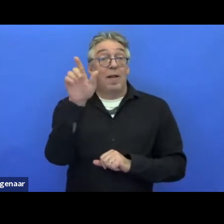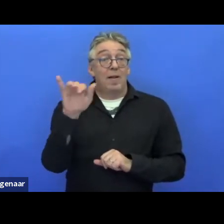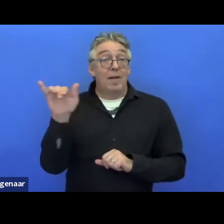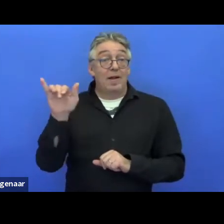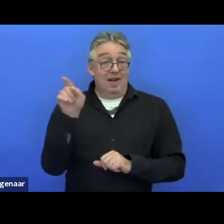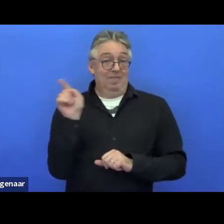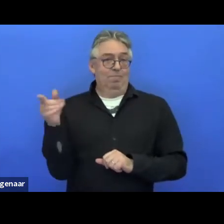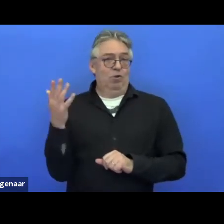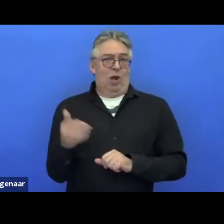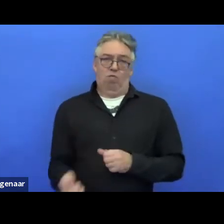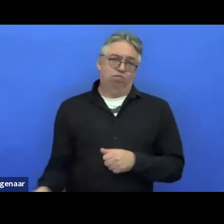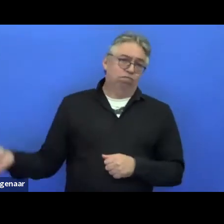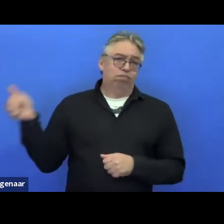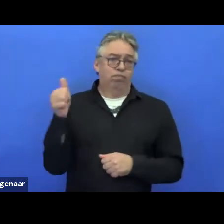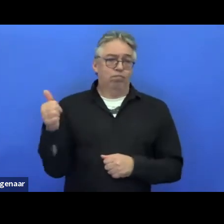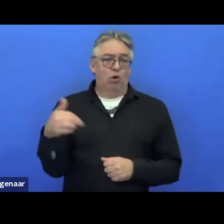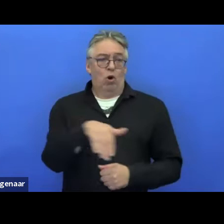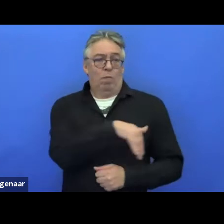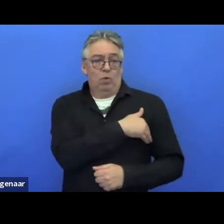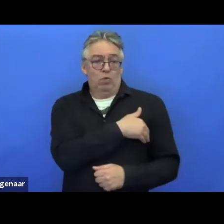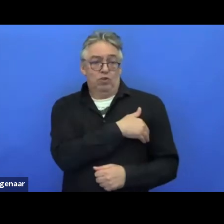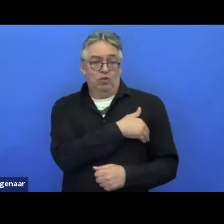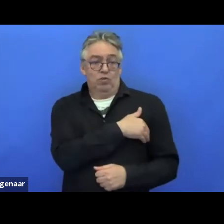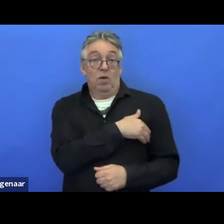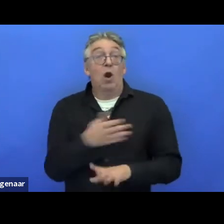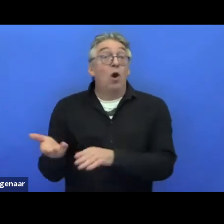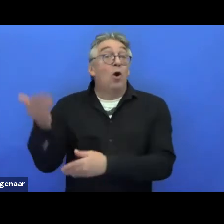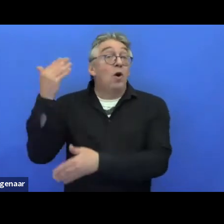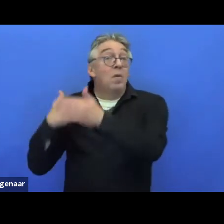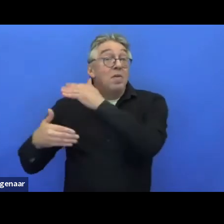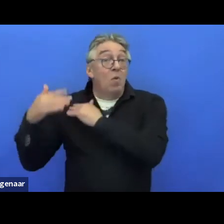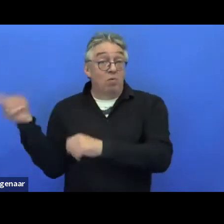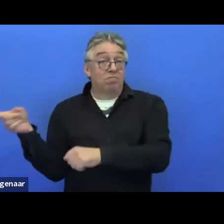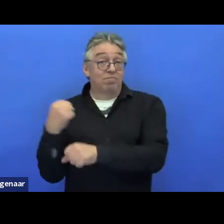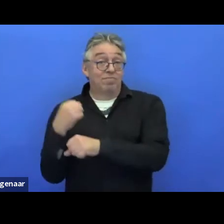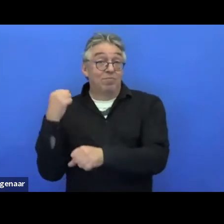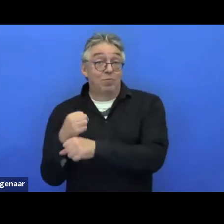the Ombudsman's decisions are not bindings and we need the press to be on our side to have